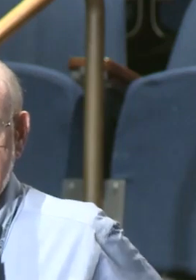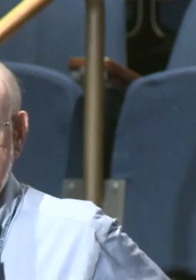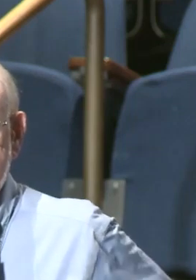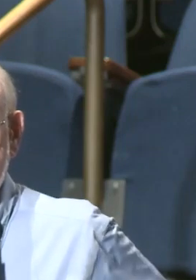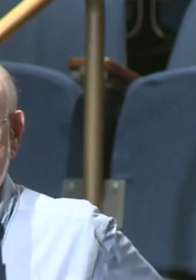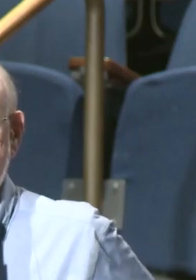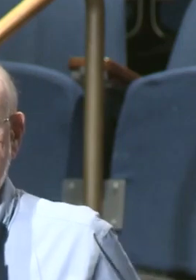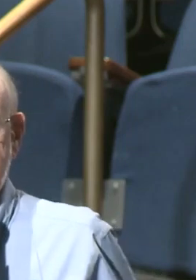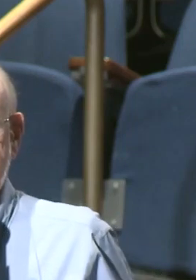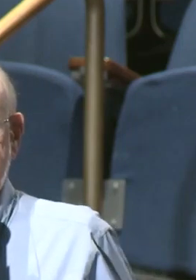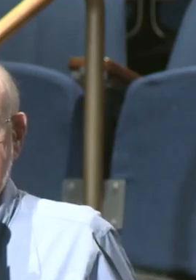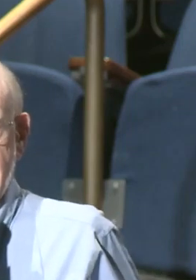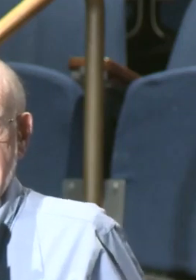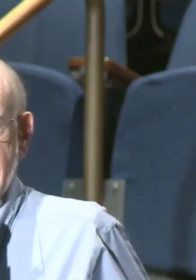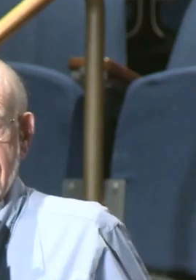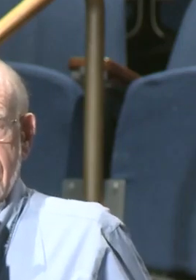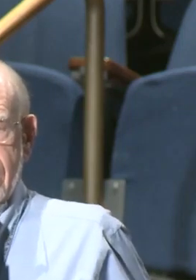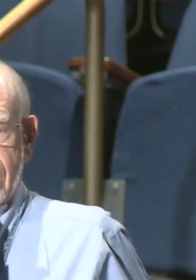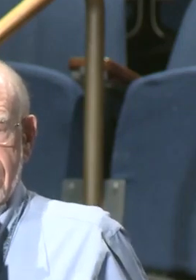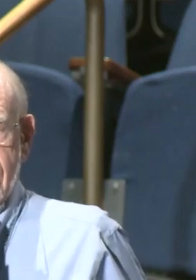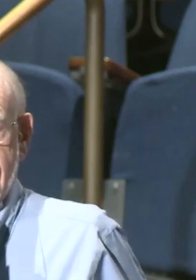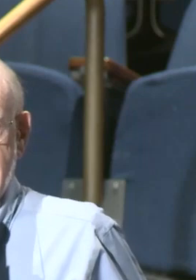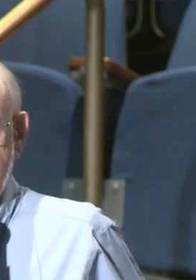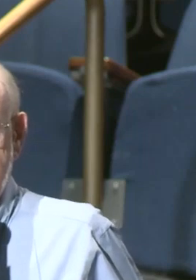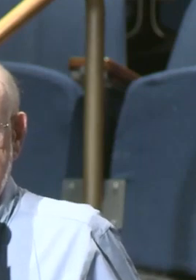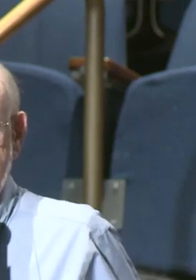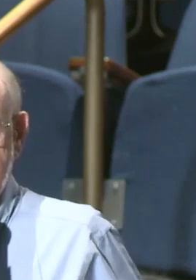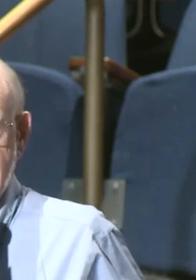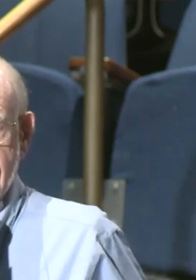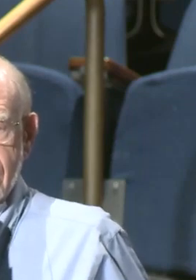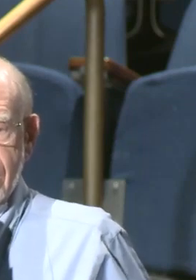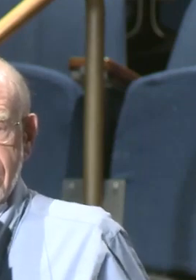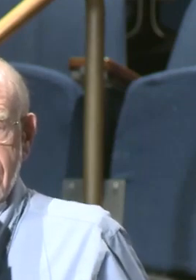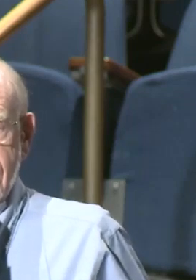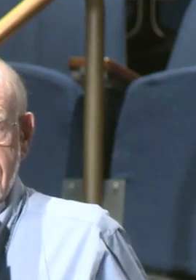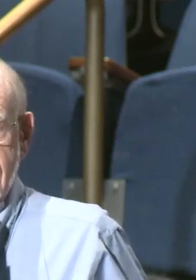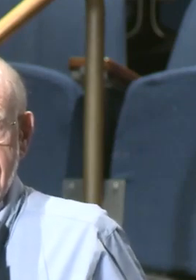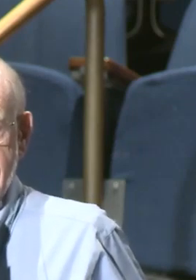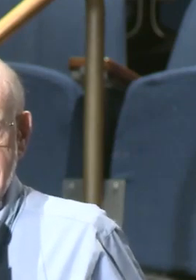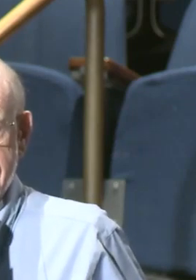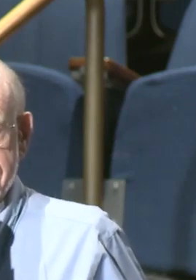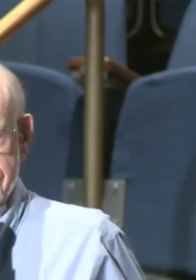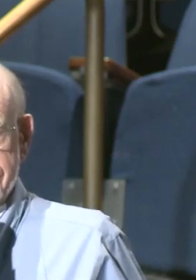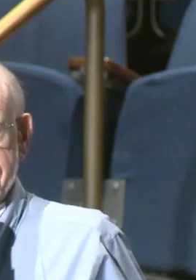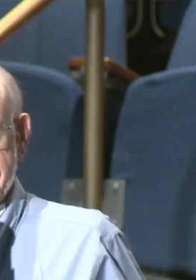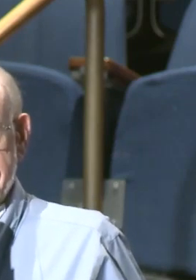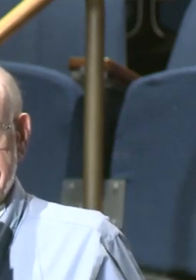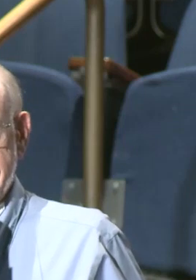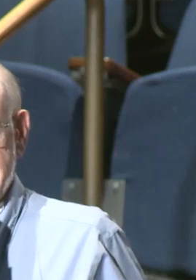AND FOR THE MEASUREMENTS SUCH AS INTERFERON BETA AND ALL THE SIGNALS IT DID EXACTLY THE SAME